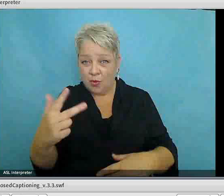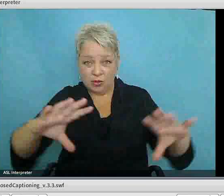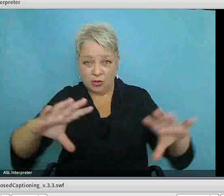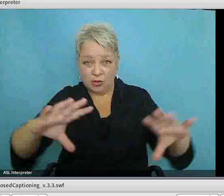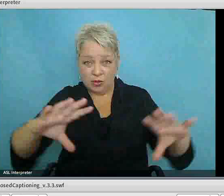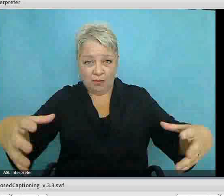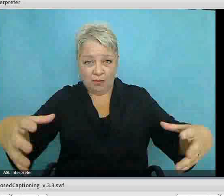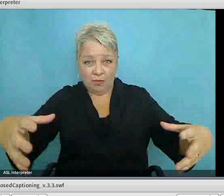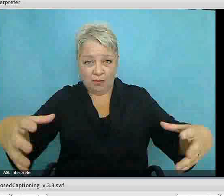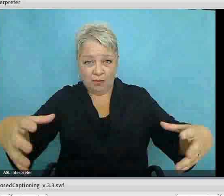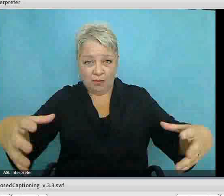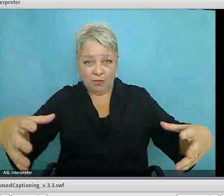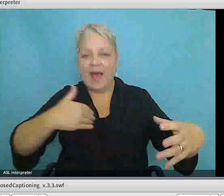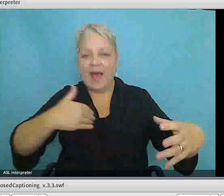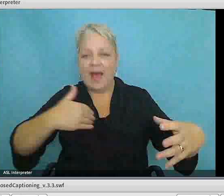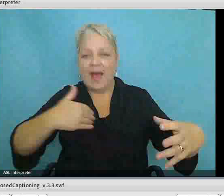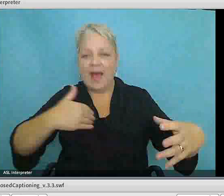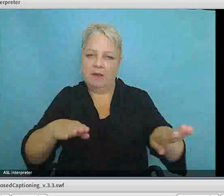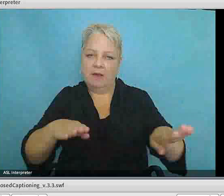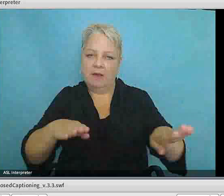diagnosis.